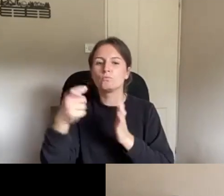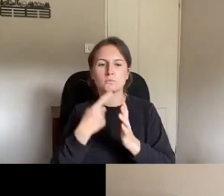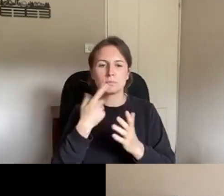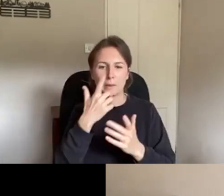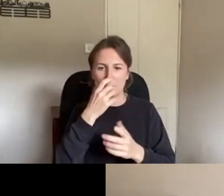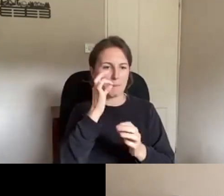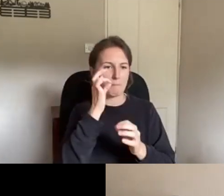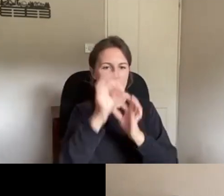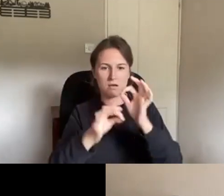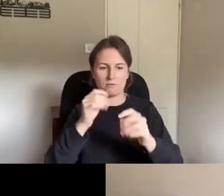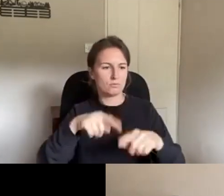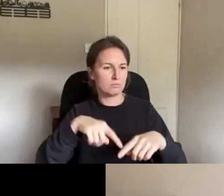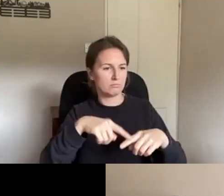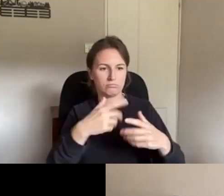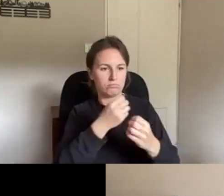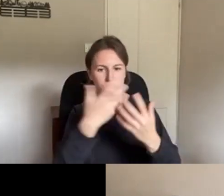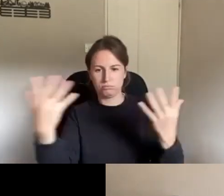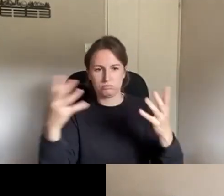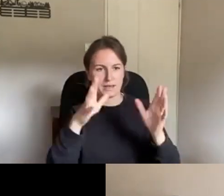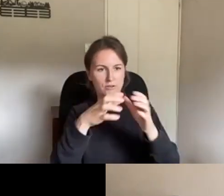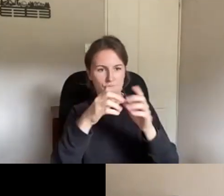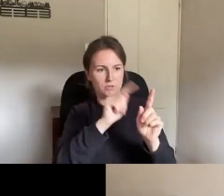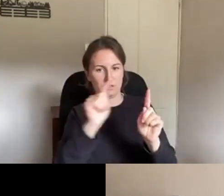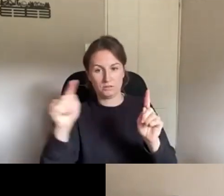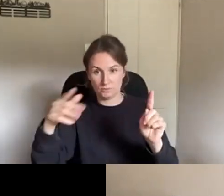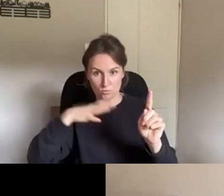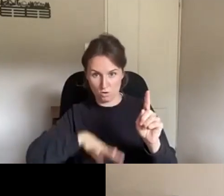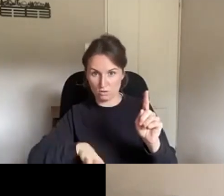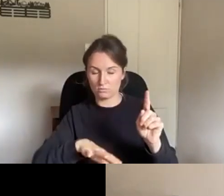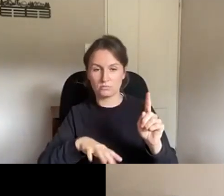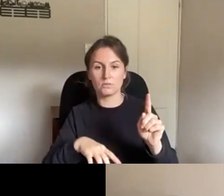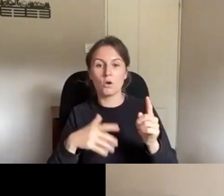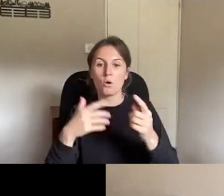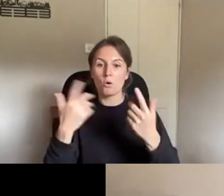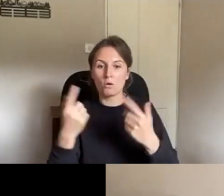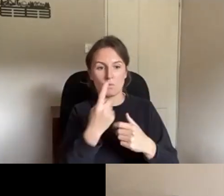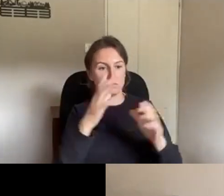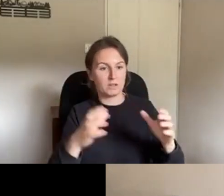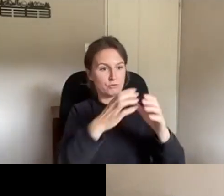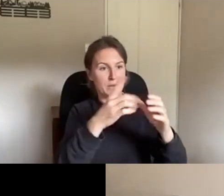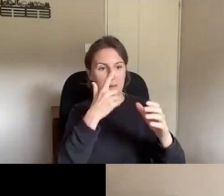as you like and you can enter several entries into an individual category as long as